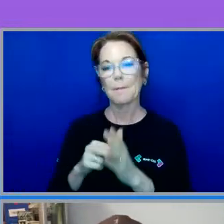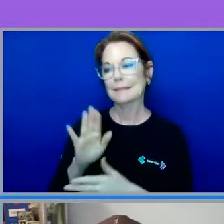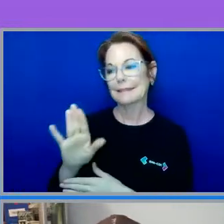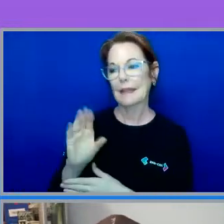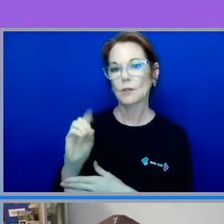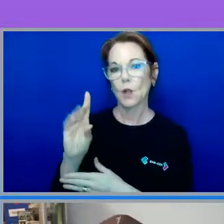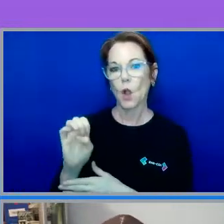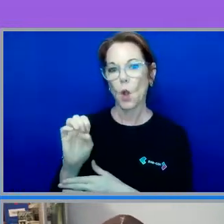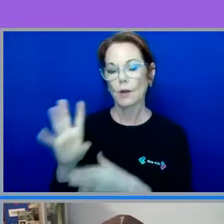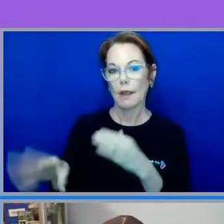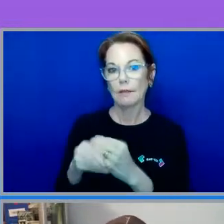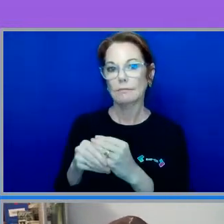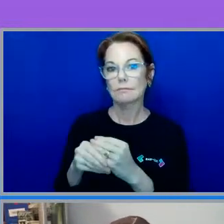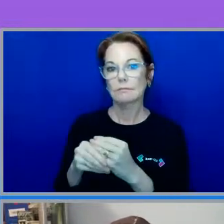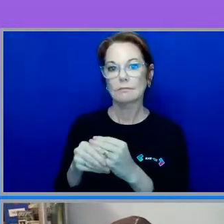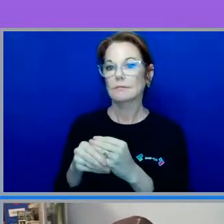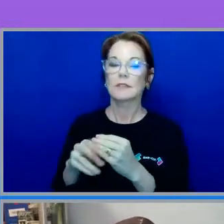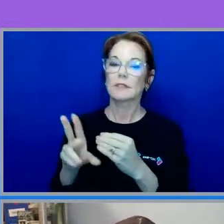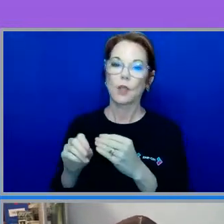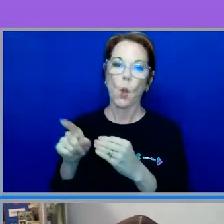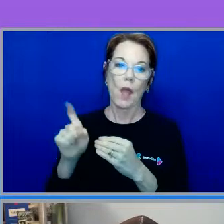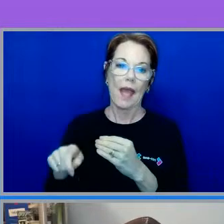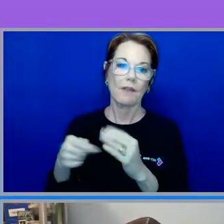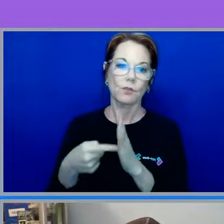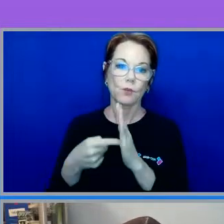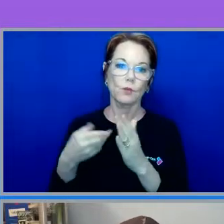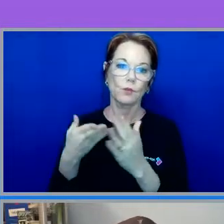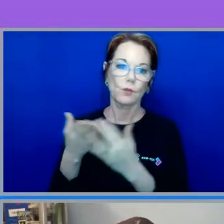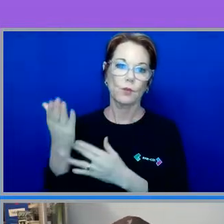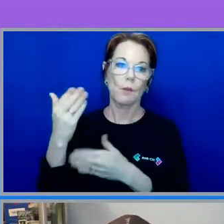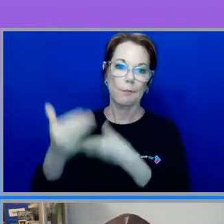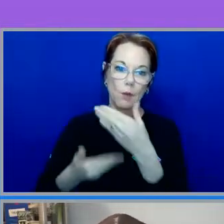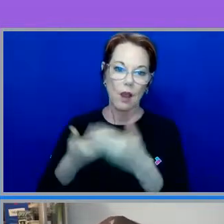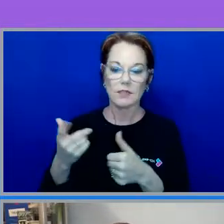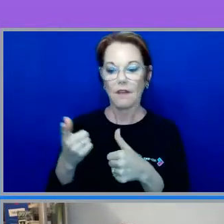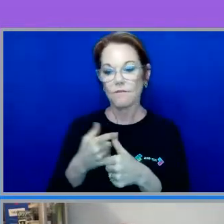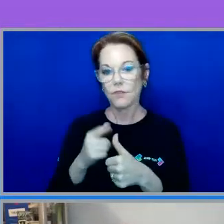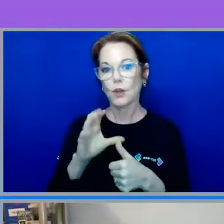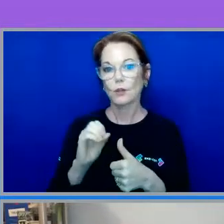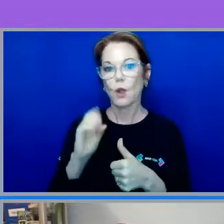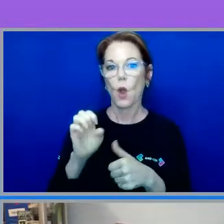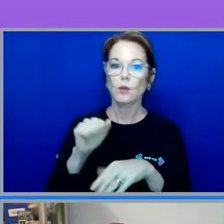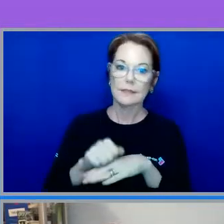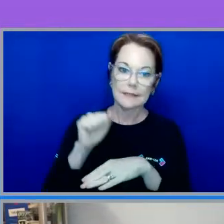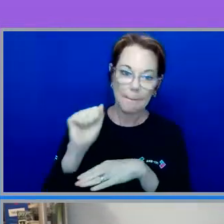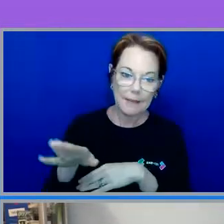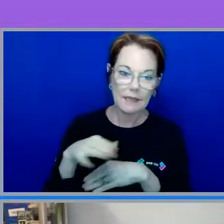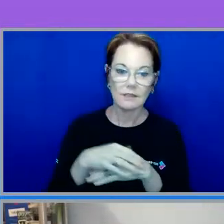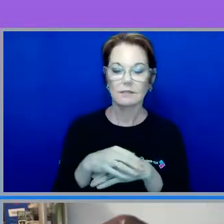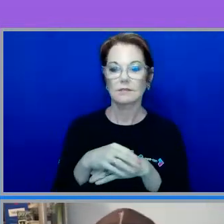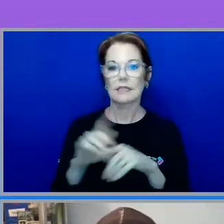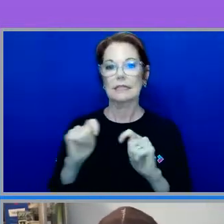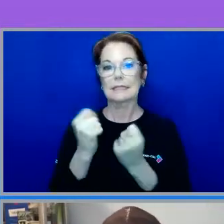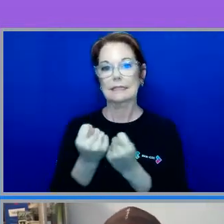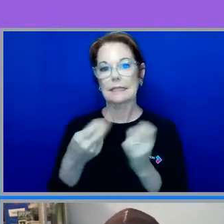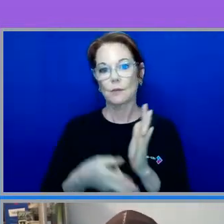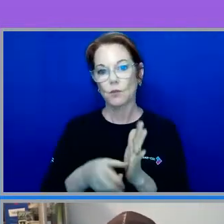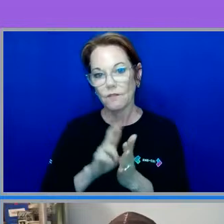the product. Right. Developers go through a process of submitting their code for review